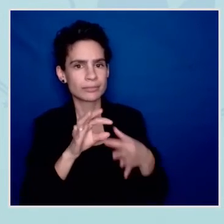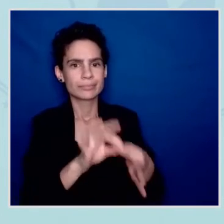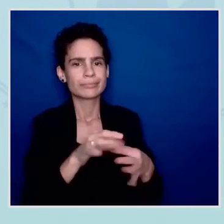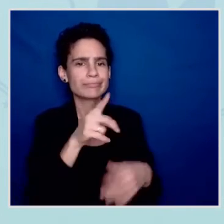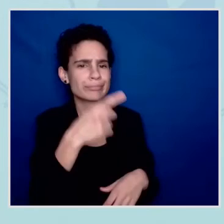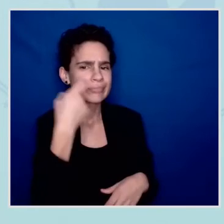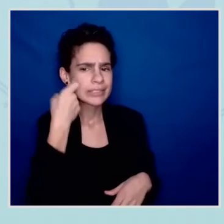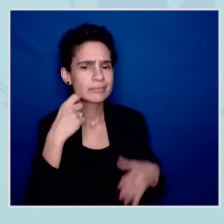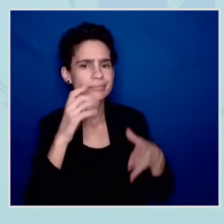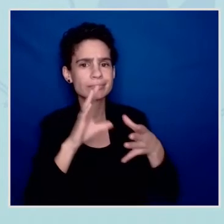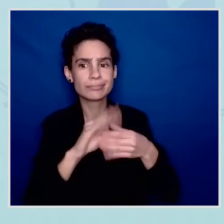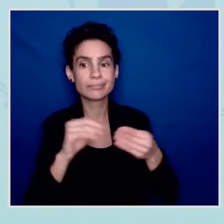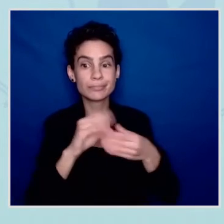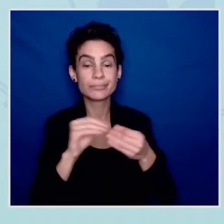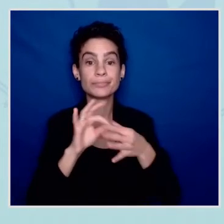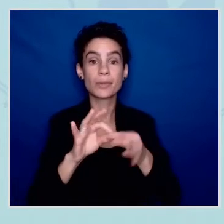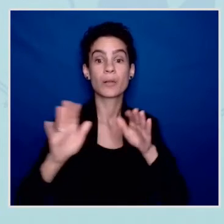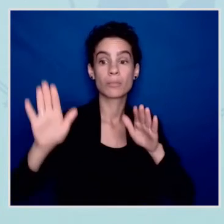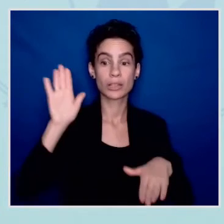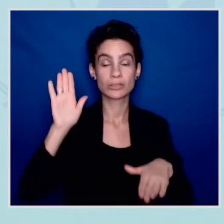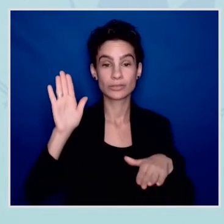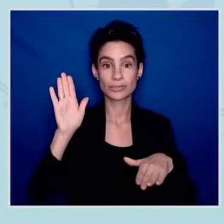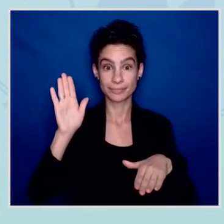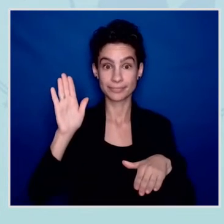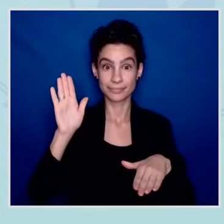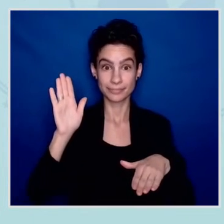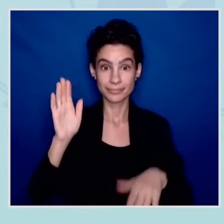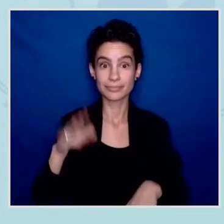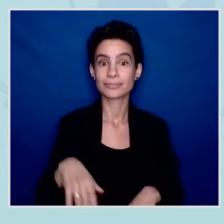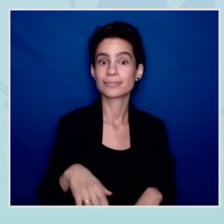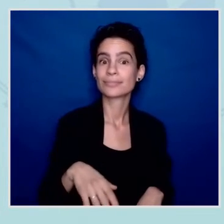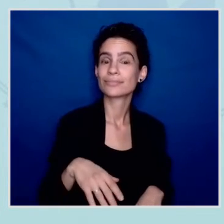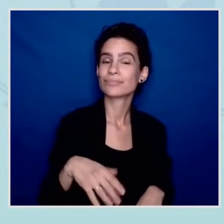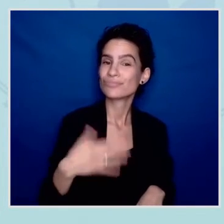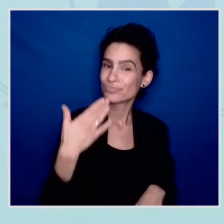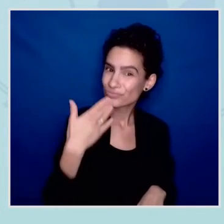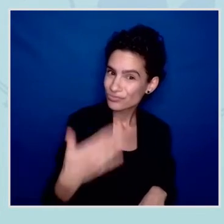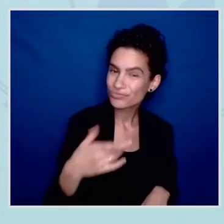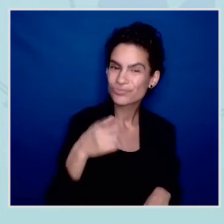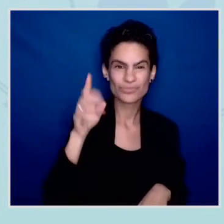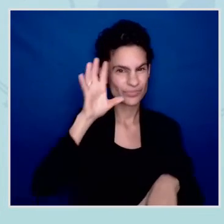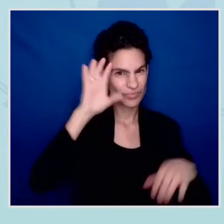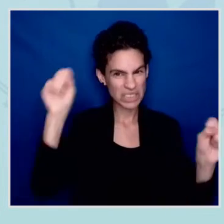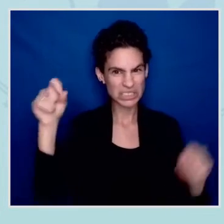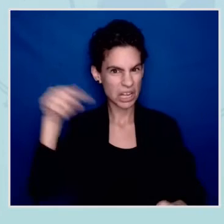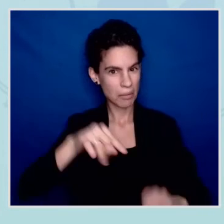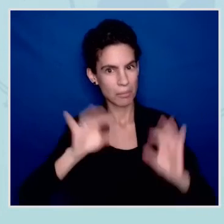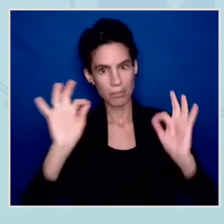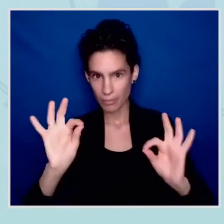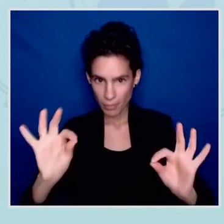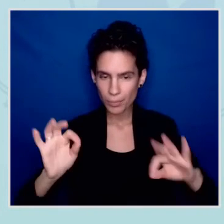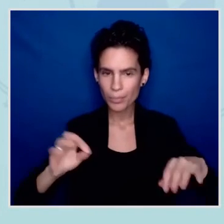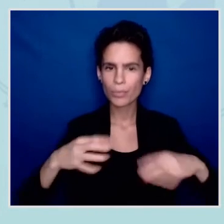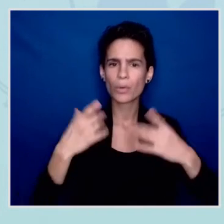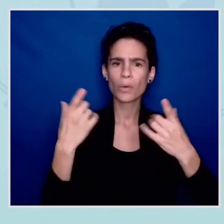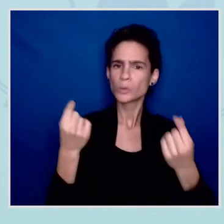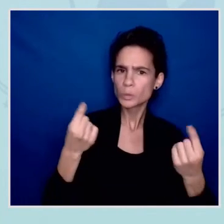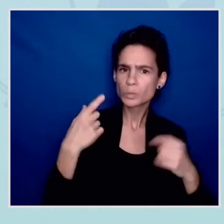THANK YOU, MR. PRESIDENT- ELECT. MADAM VICE PRESIDENT-ELECT, I JUST WANT TO FOLLOW-UP WITH